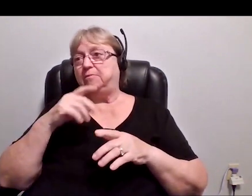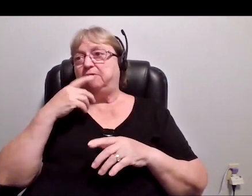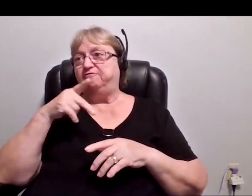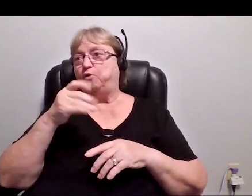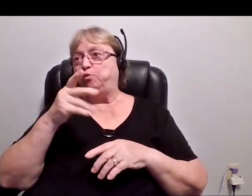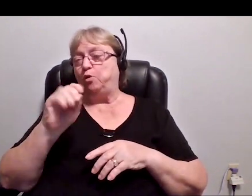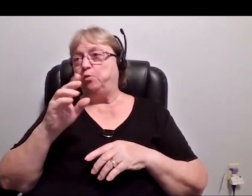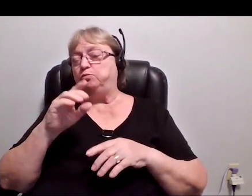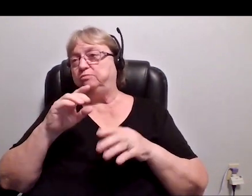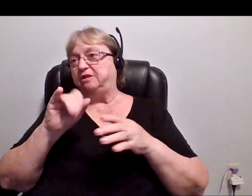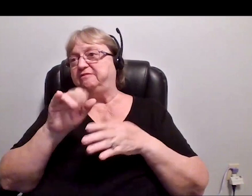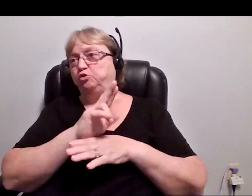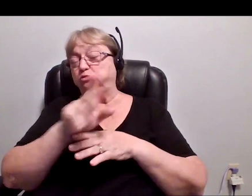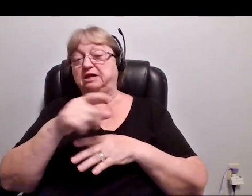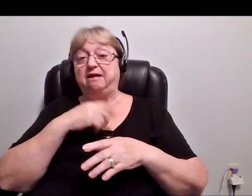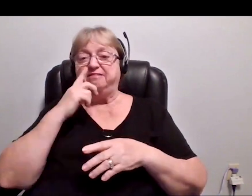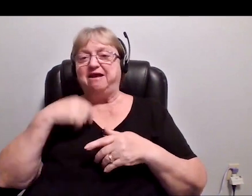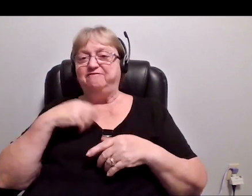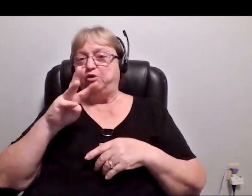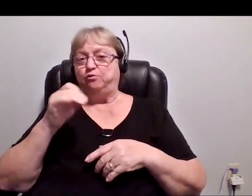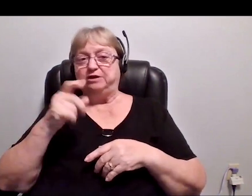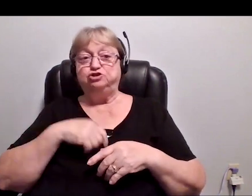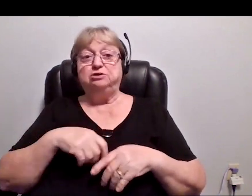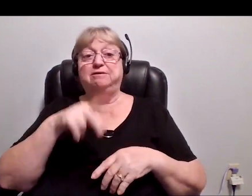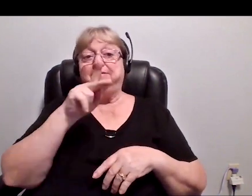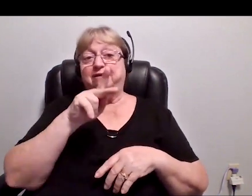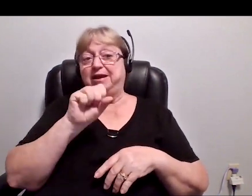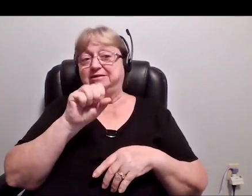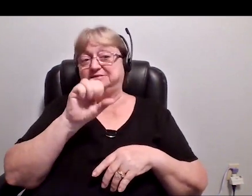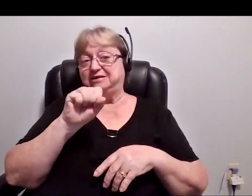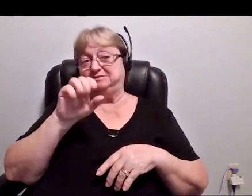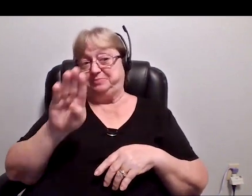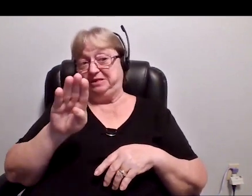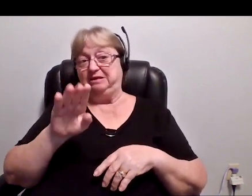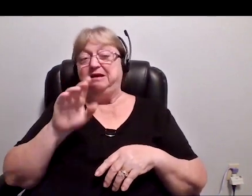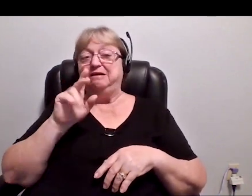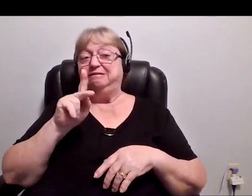The Kansas State School for the Blind, or KSSB, has a Makerspace class.